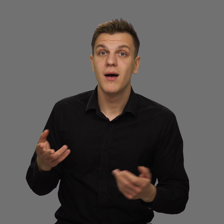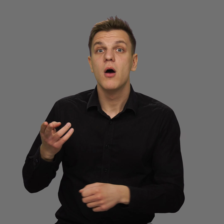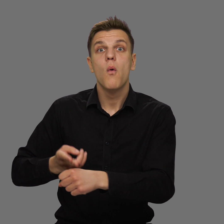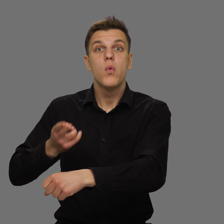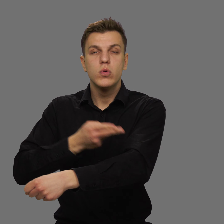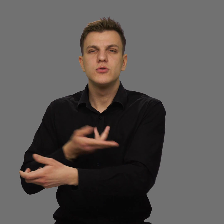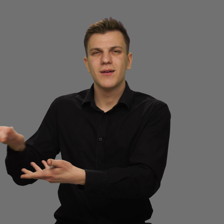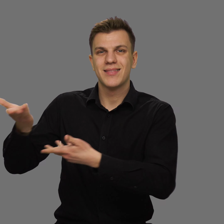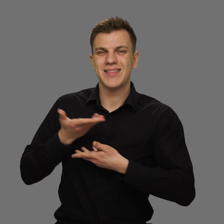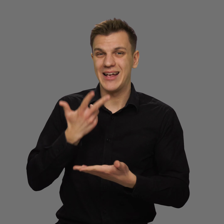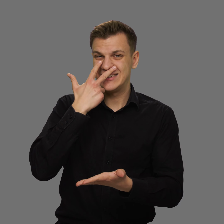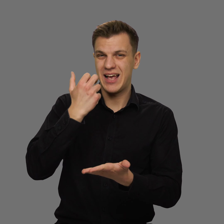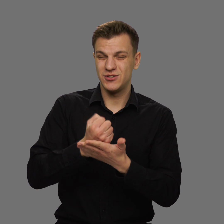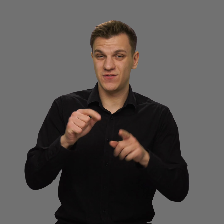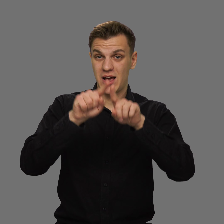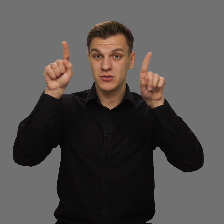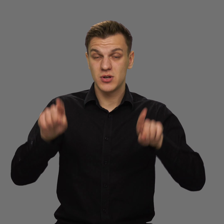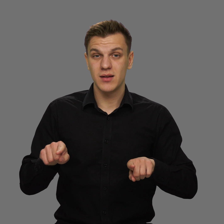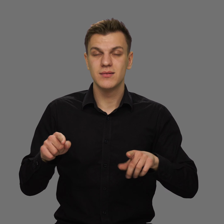Certificates from the communications department